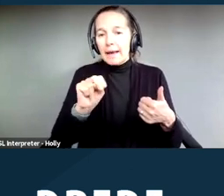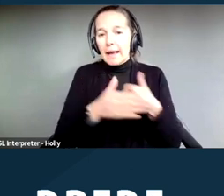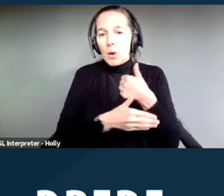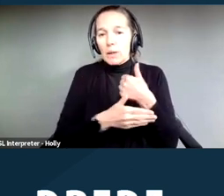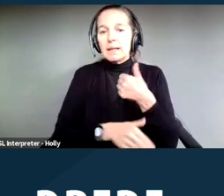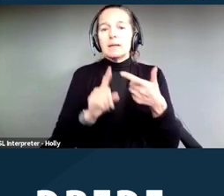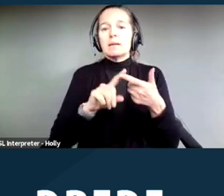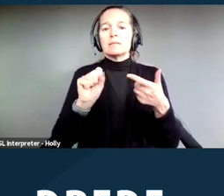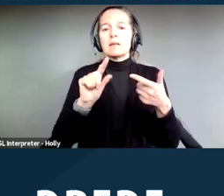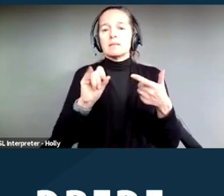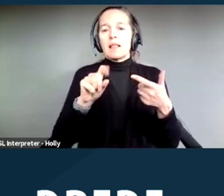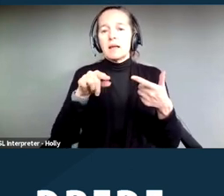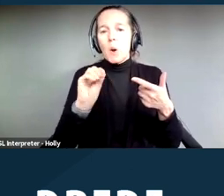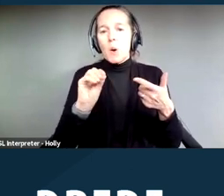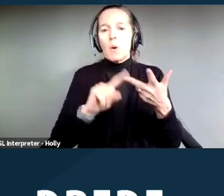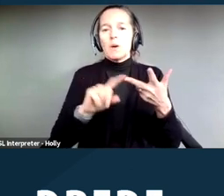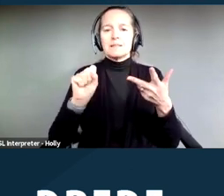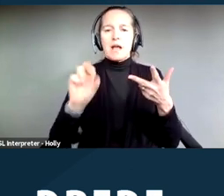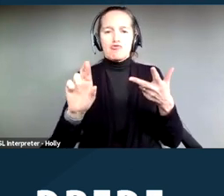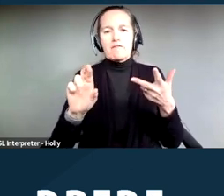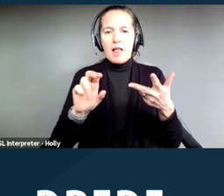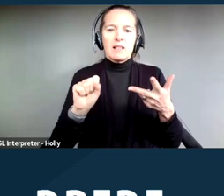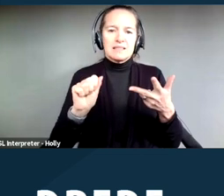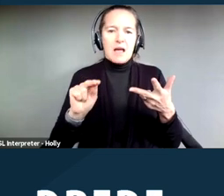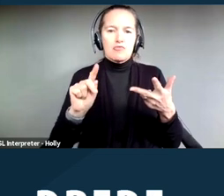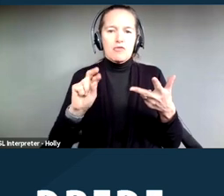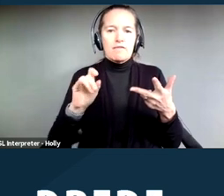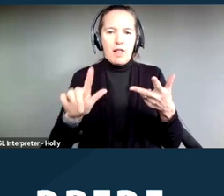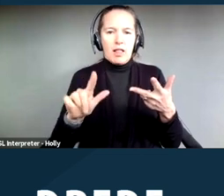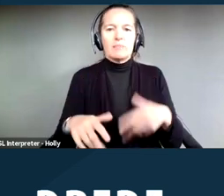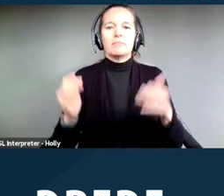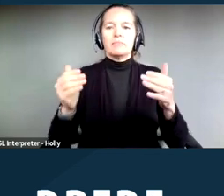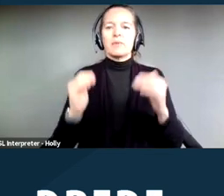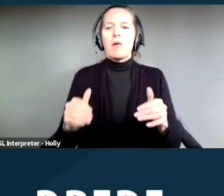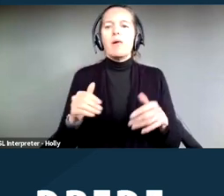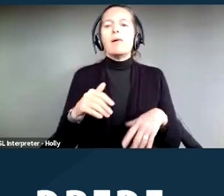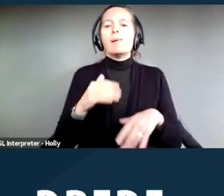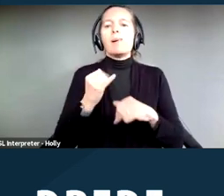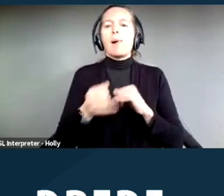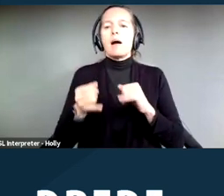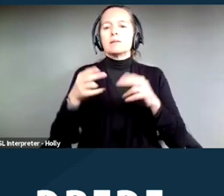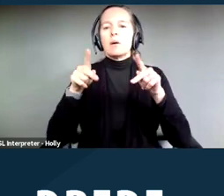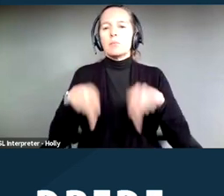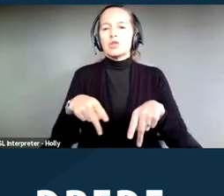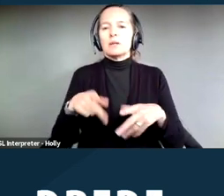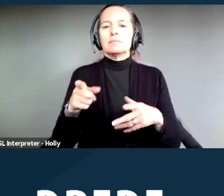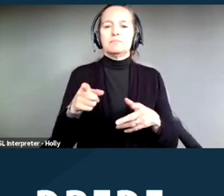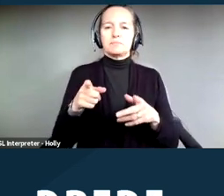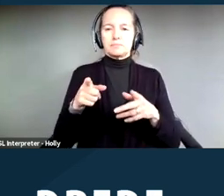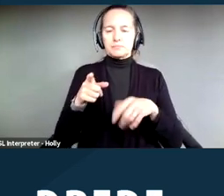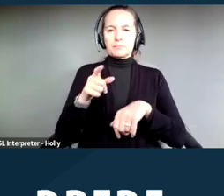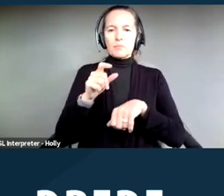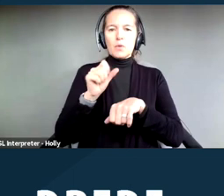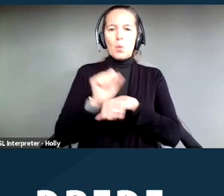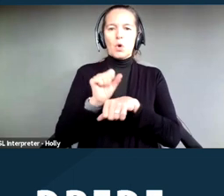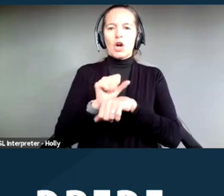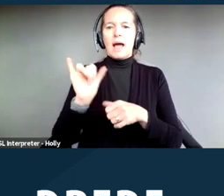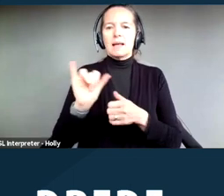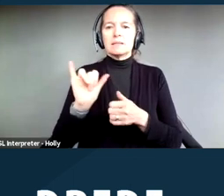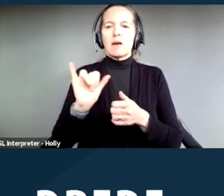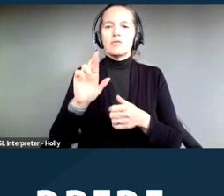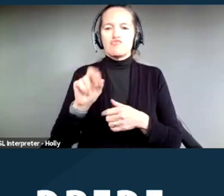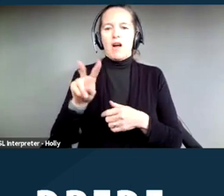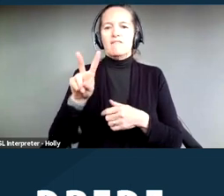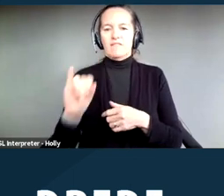and last Robbie has been both a plaintiff and a nonattorney legal helper. He recently helped